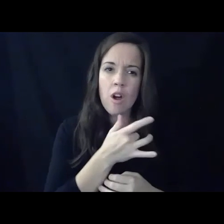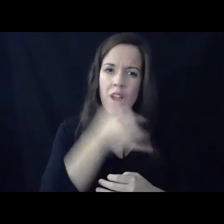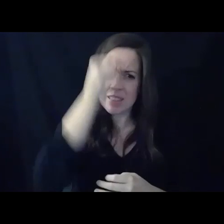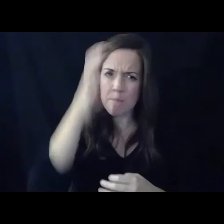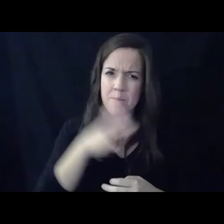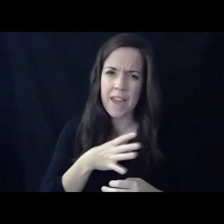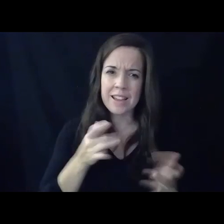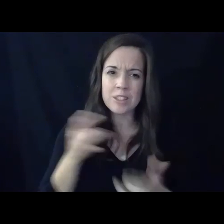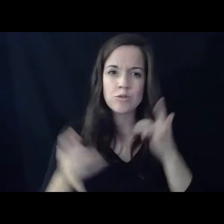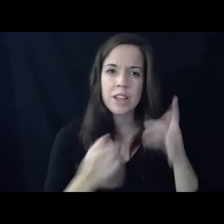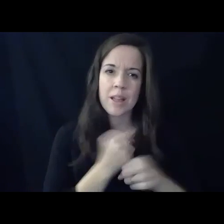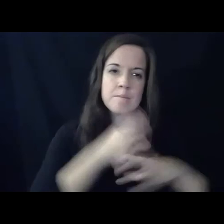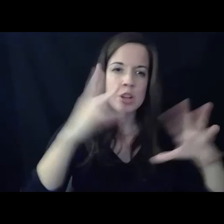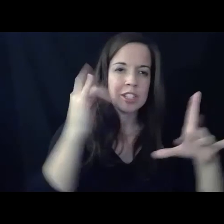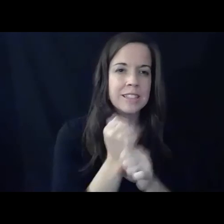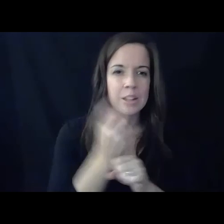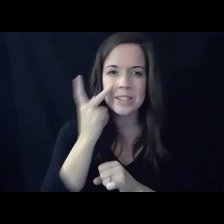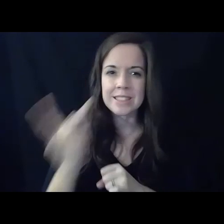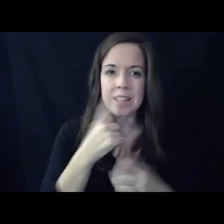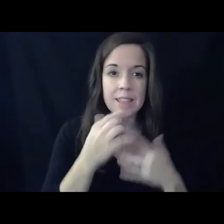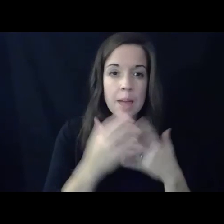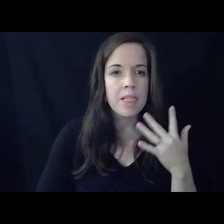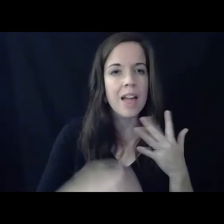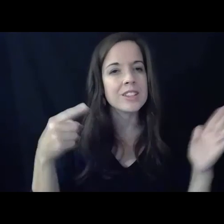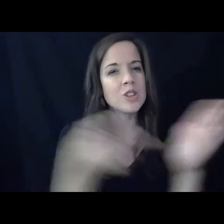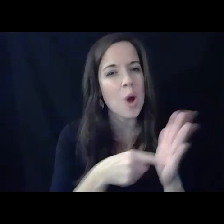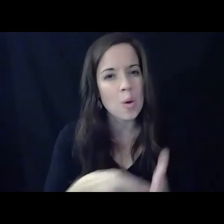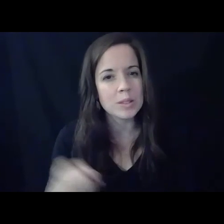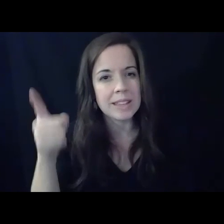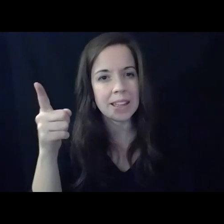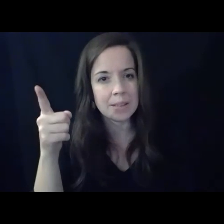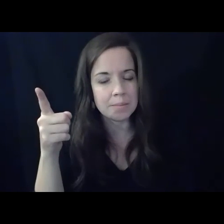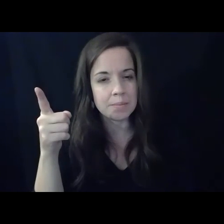where he can see it, that blood is owed to him—and that’s the heart